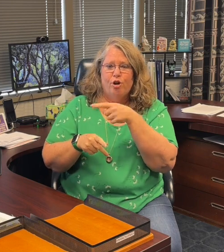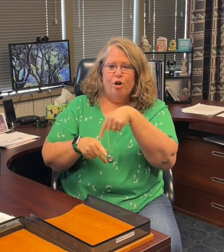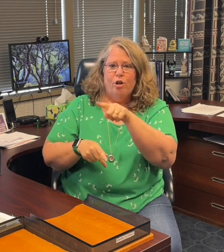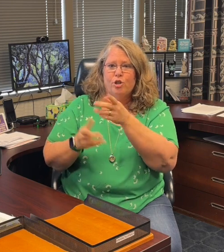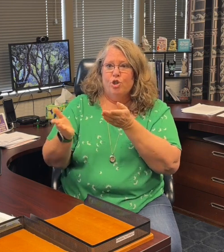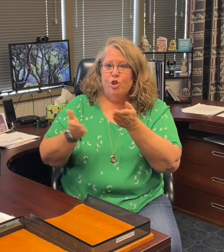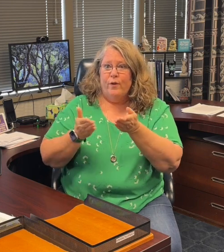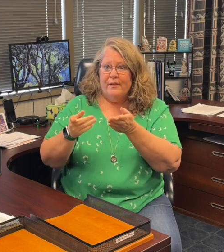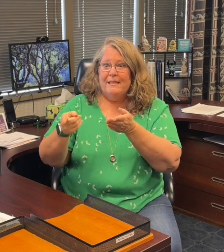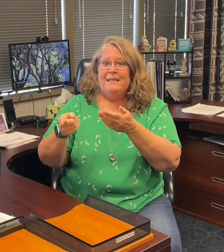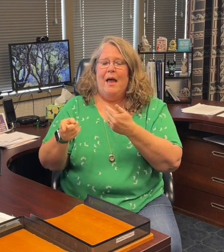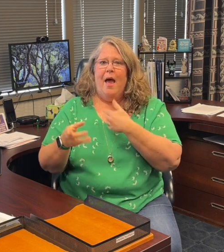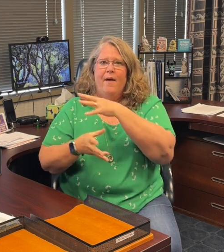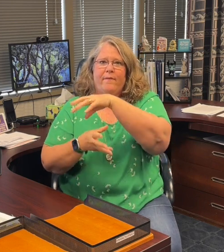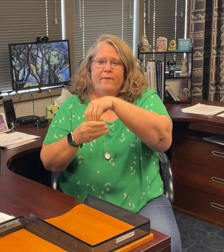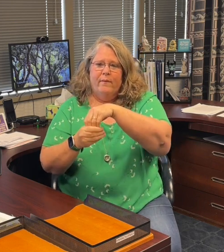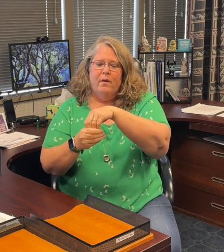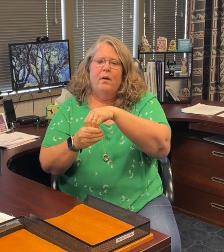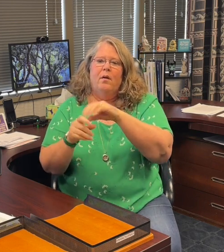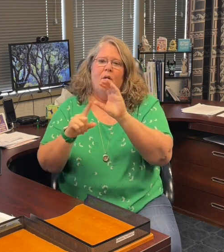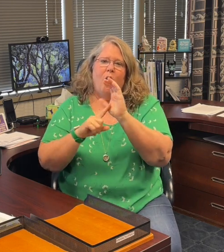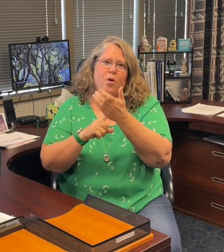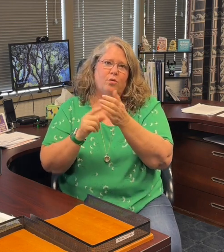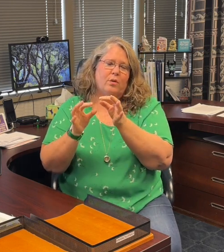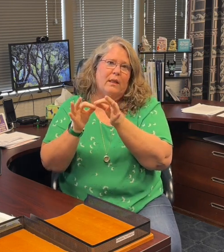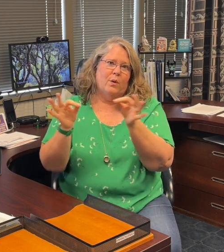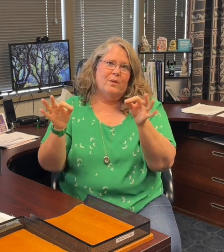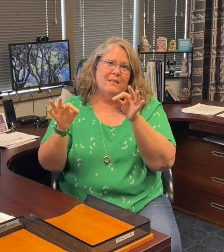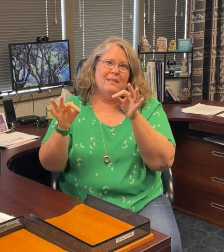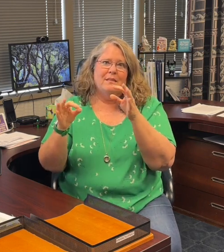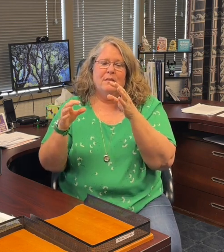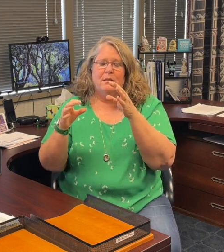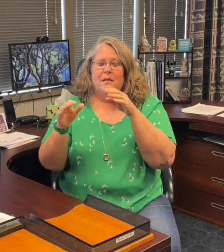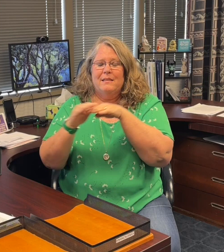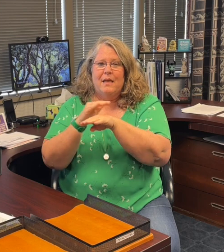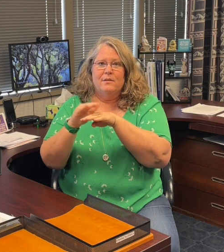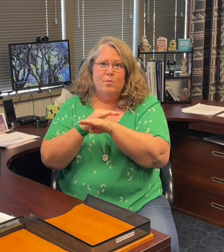care to make sure that the services that we have include cultural and linguistic